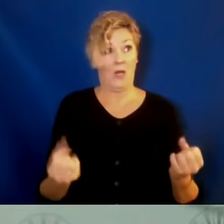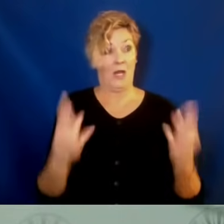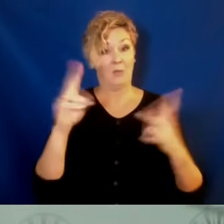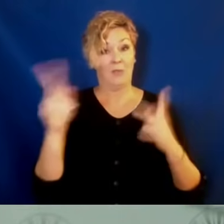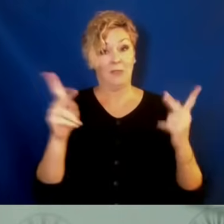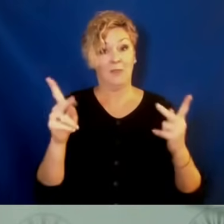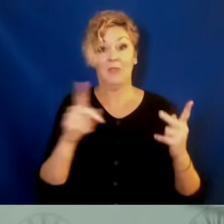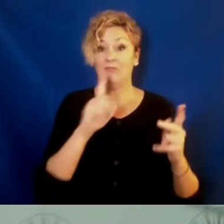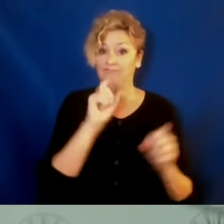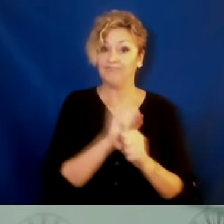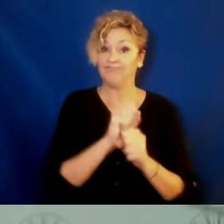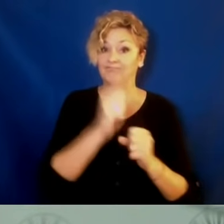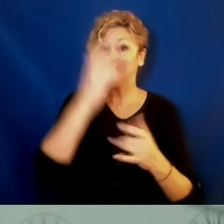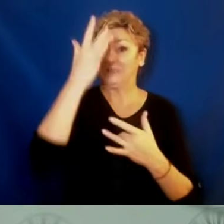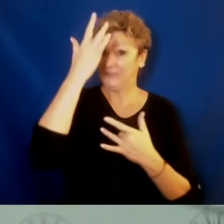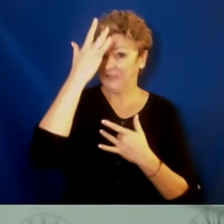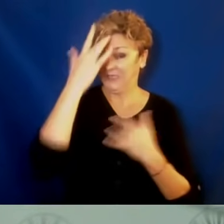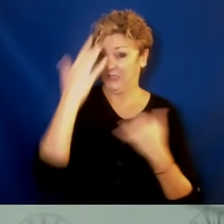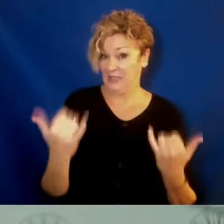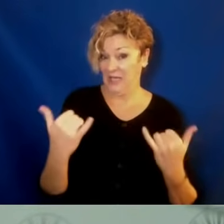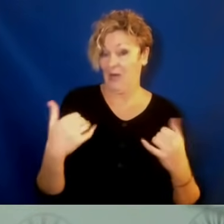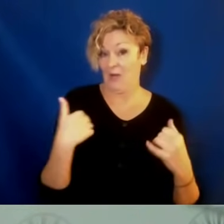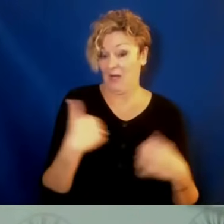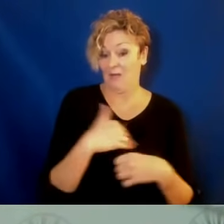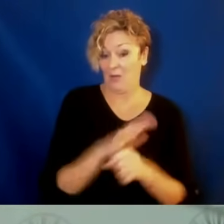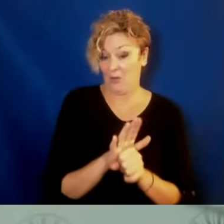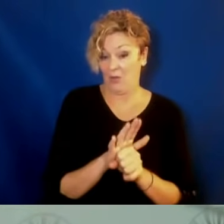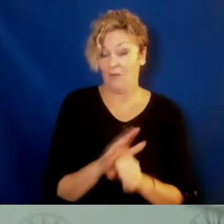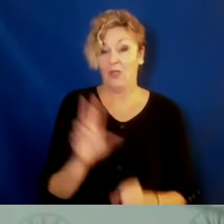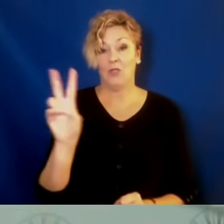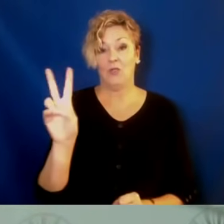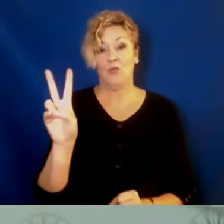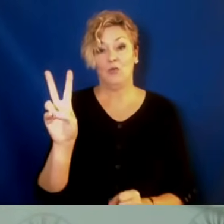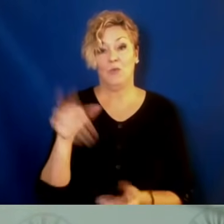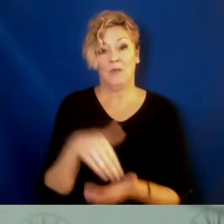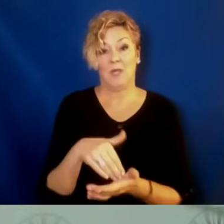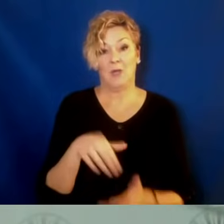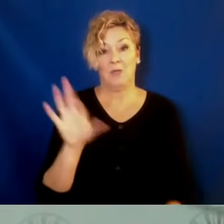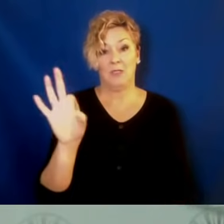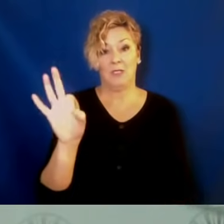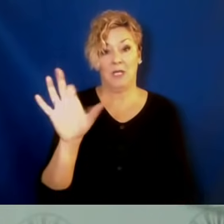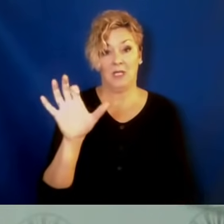830 in Fraser health, 9 in Vancouver Island, 36 and Interior health, and 10 in northern health.